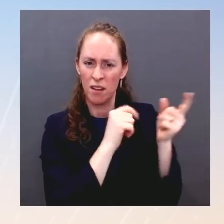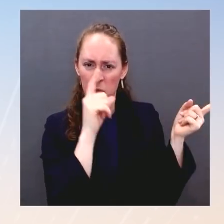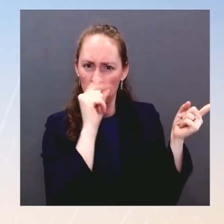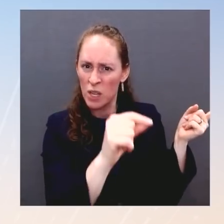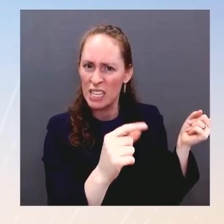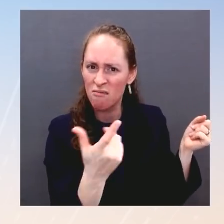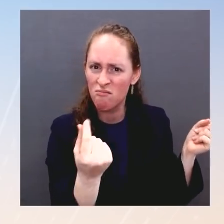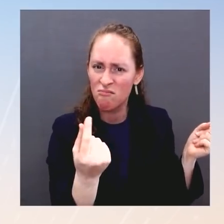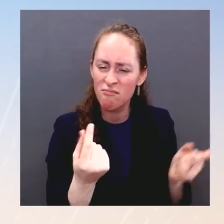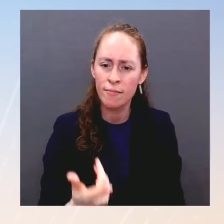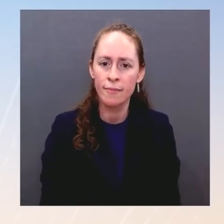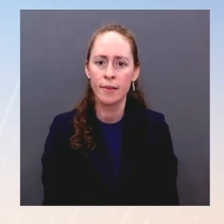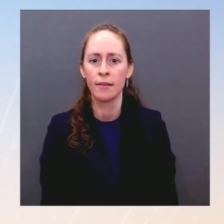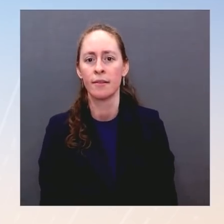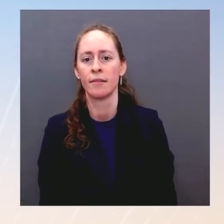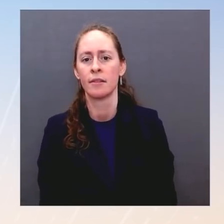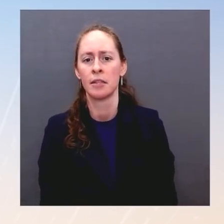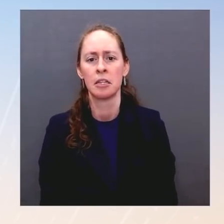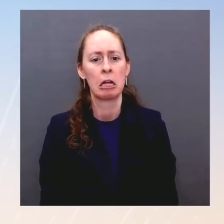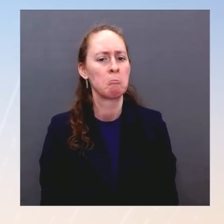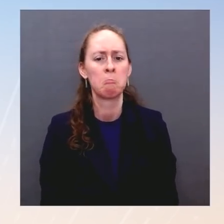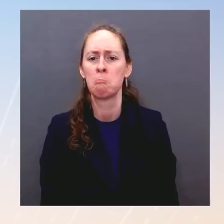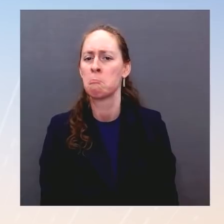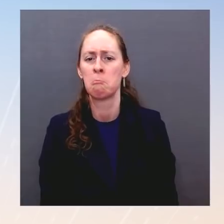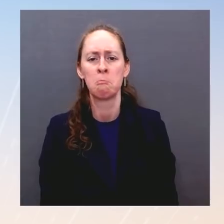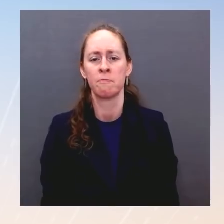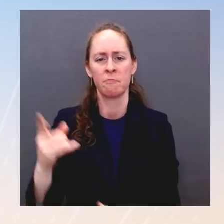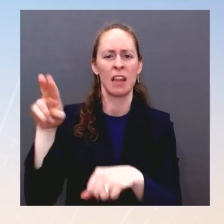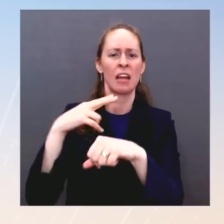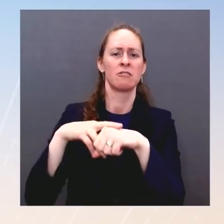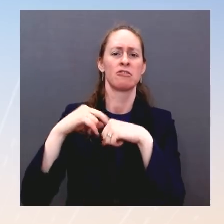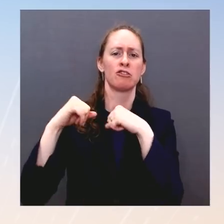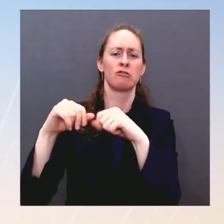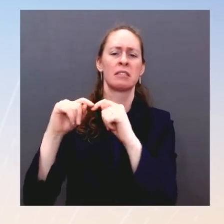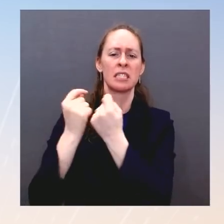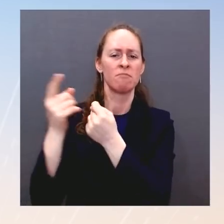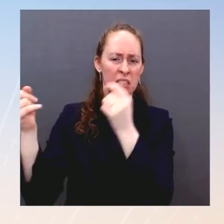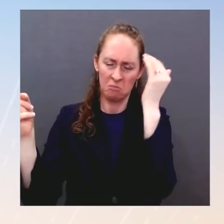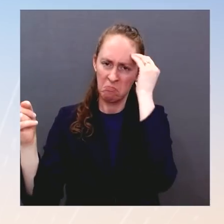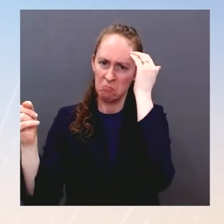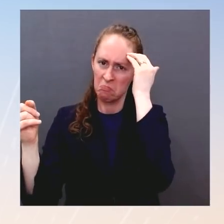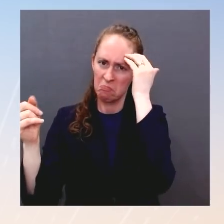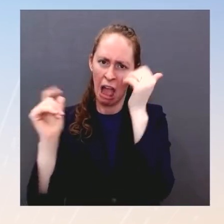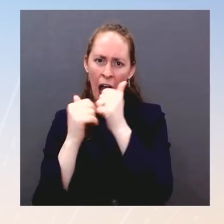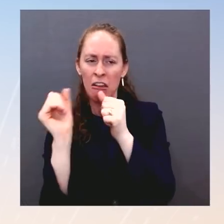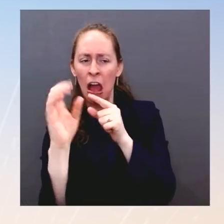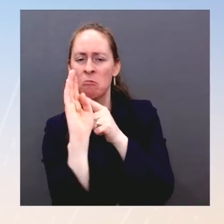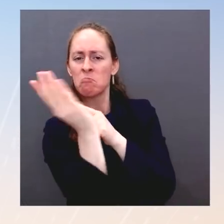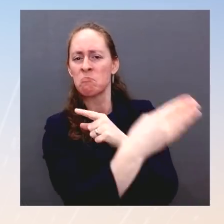has a range of means of communicating with the Russians. The Press: Then should we take what you said earlier in your answer to mean that the President won't speak with Putin